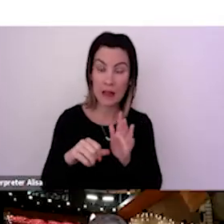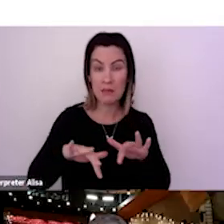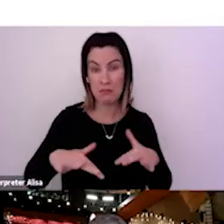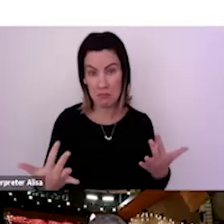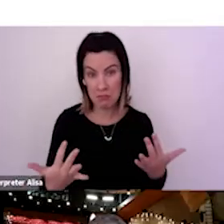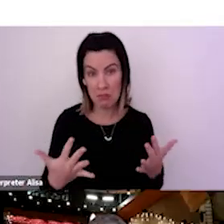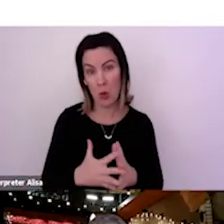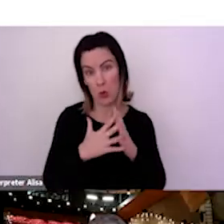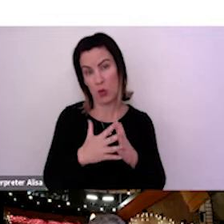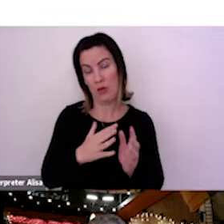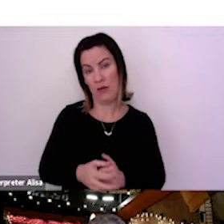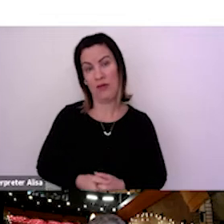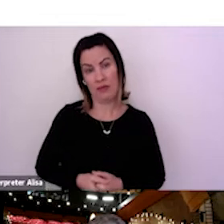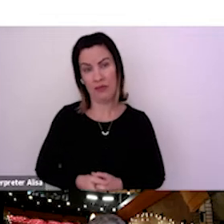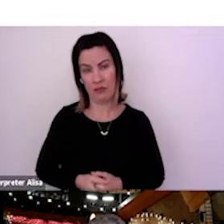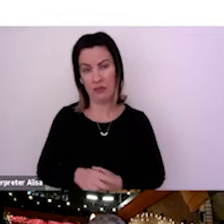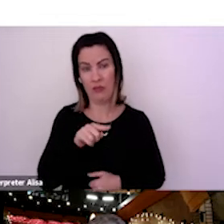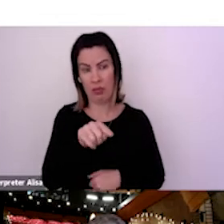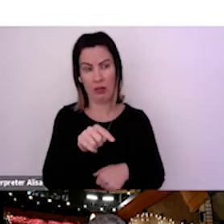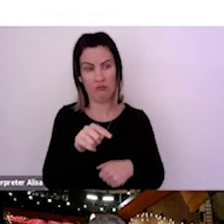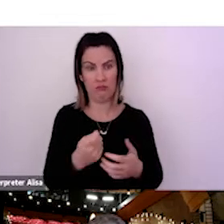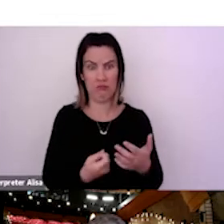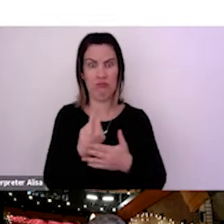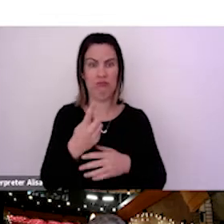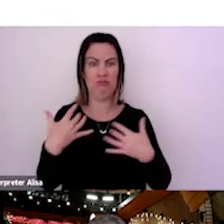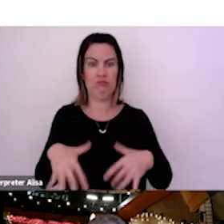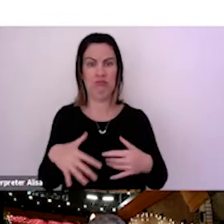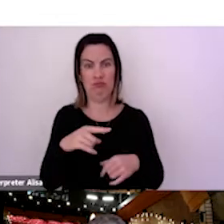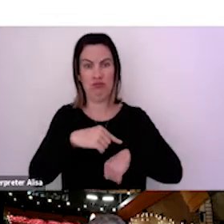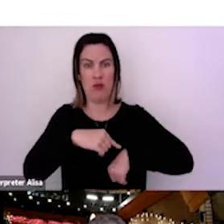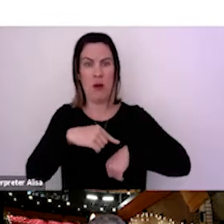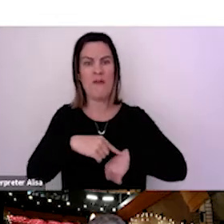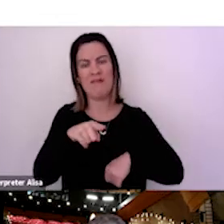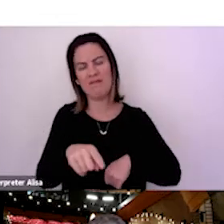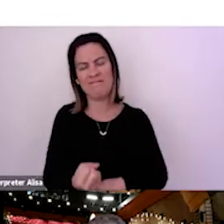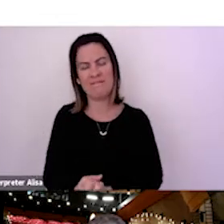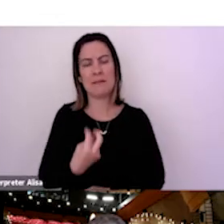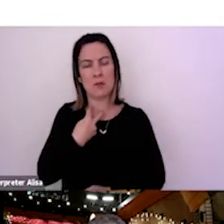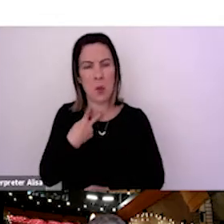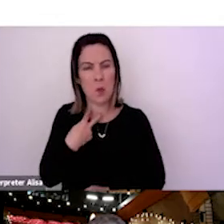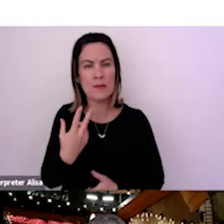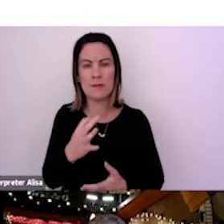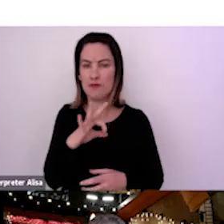seems the be a pivotal moment for audiences where people are disappointed they won't experience the